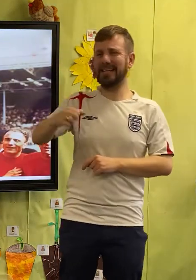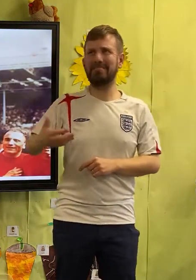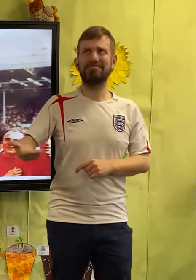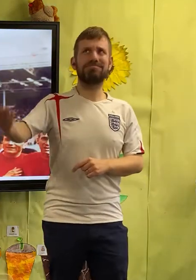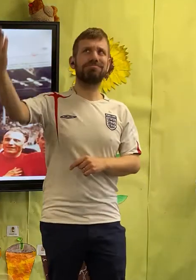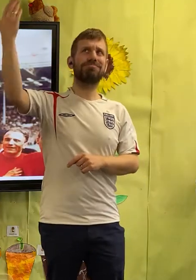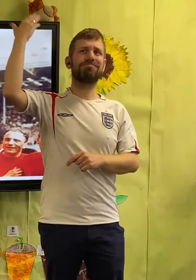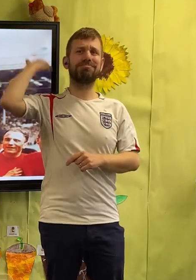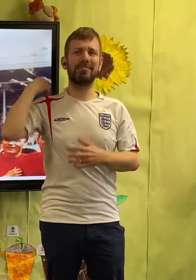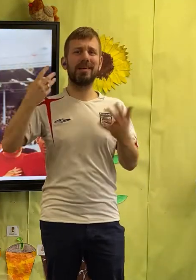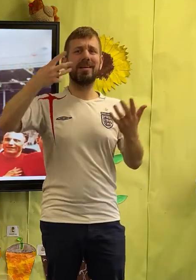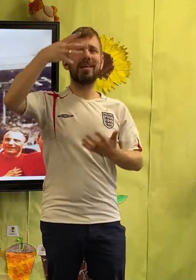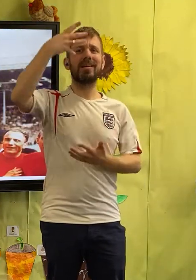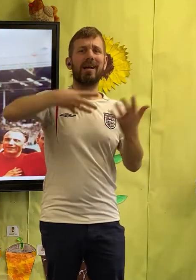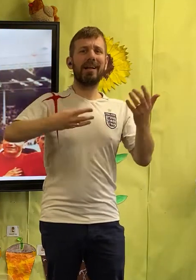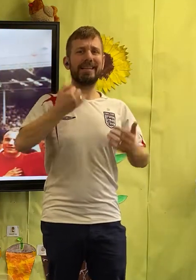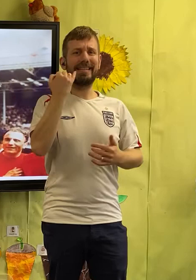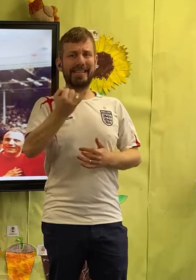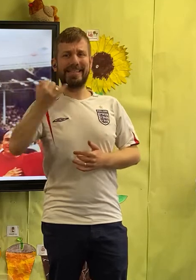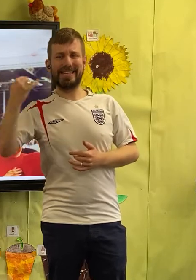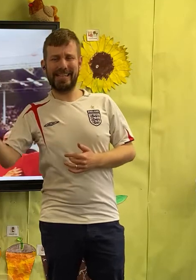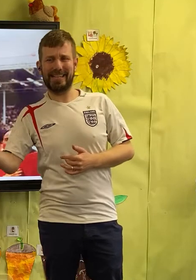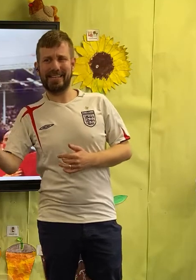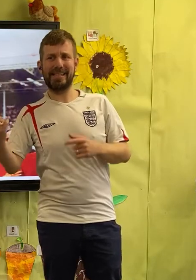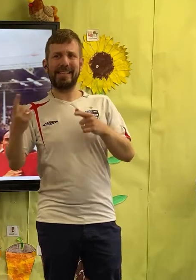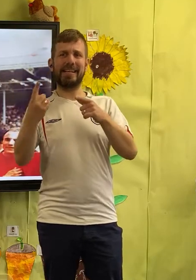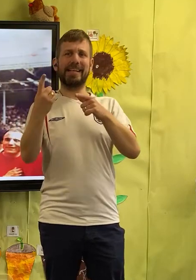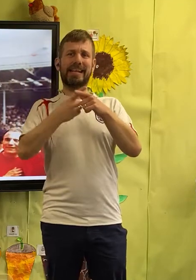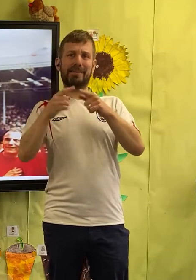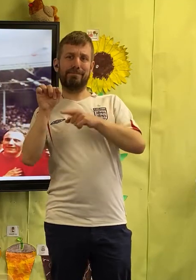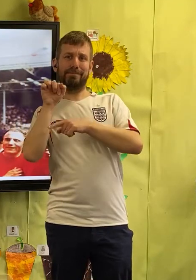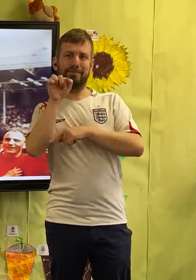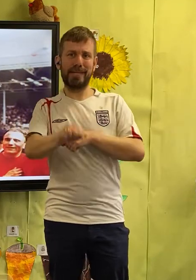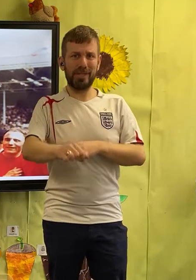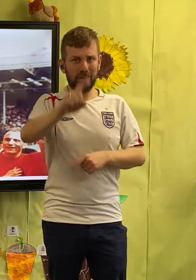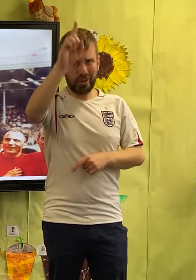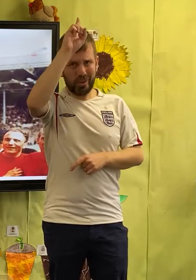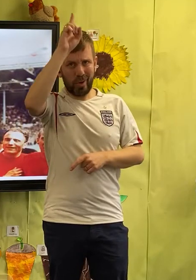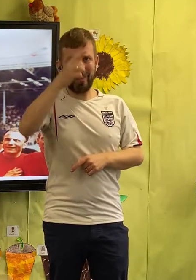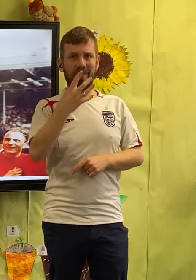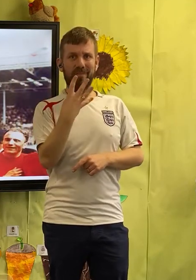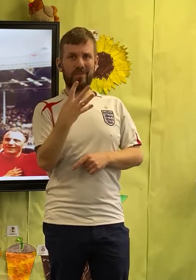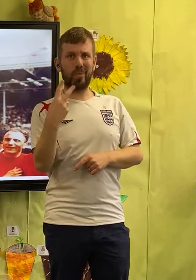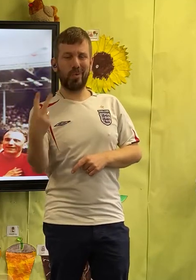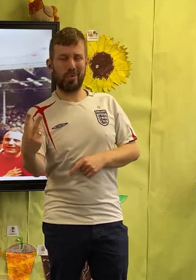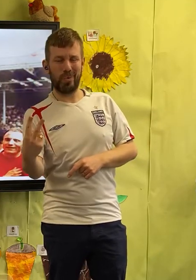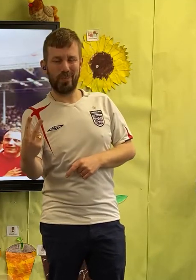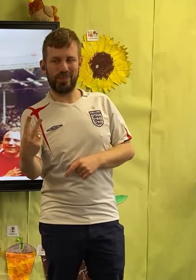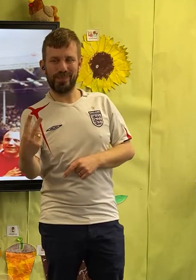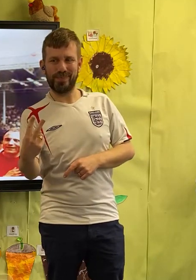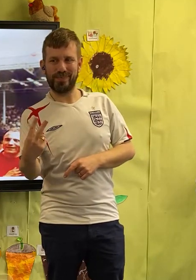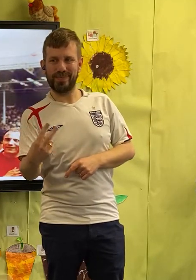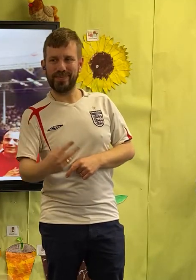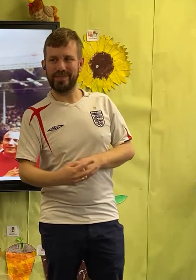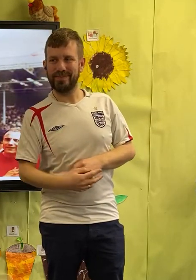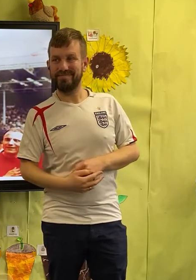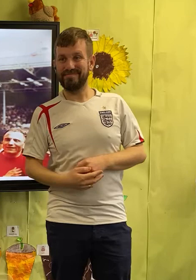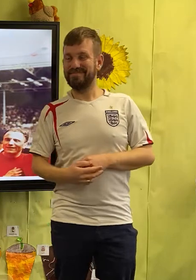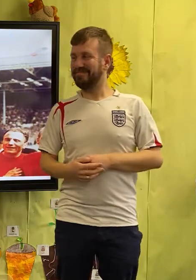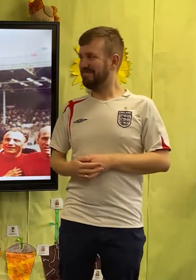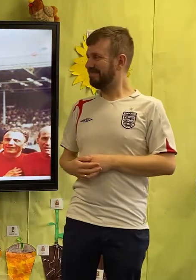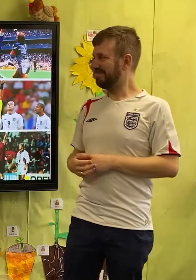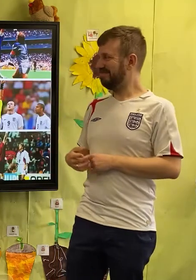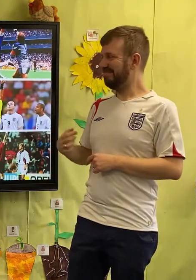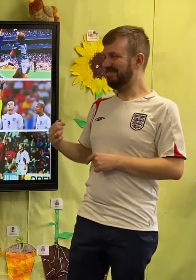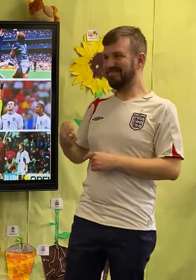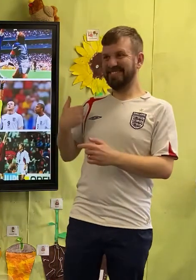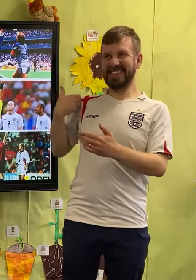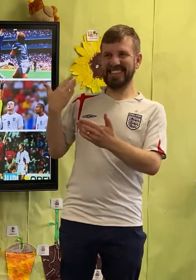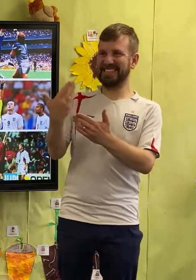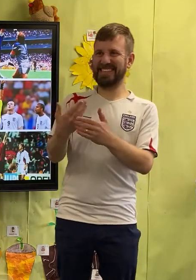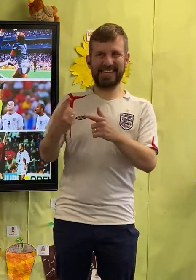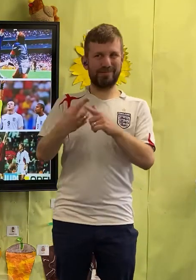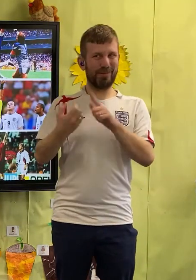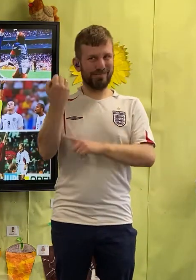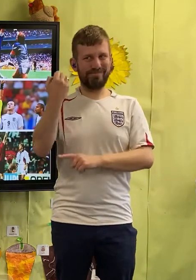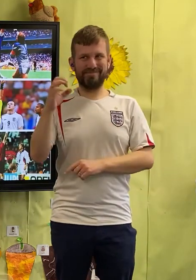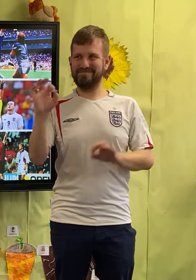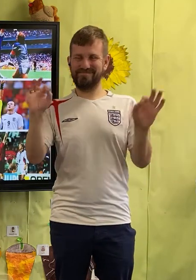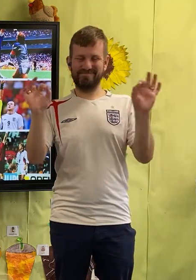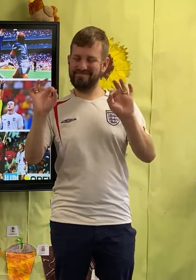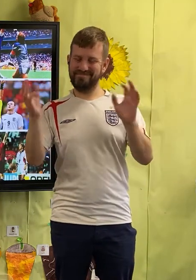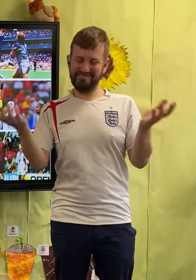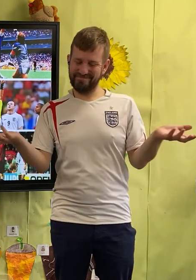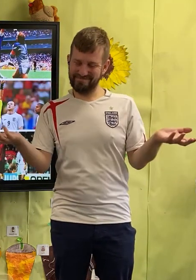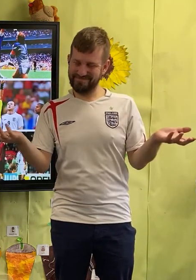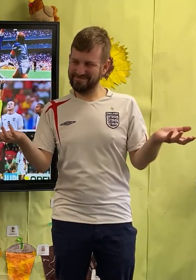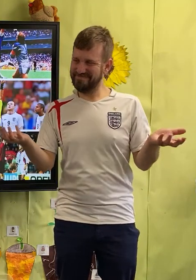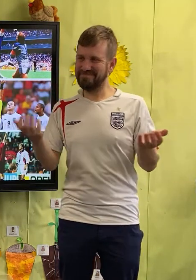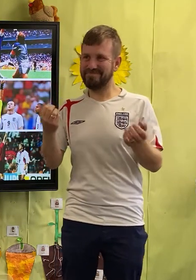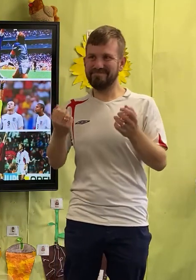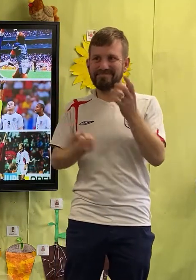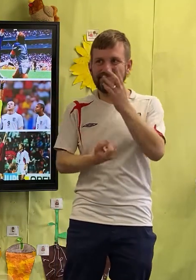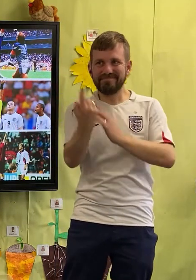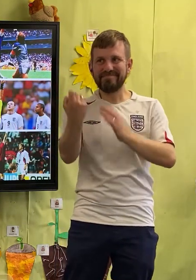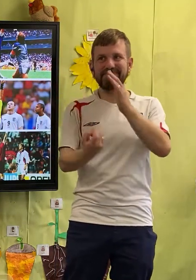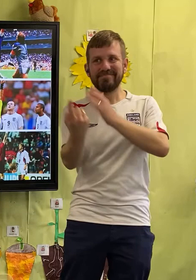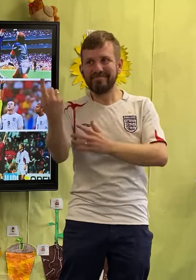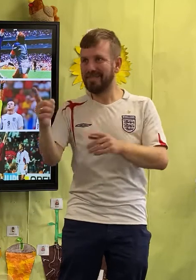yes! A long time ago in 1966 England beat Germany 4-2. England haven't won since, no.